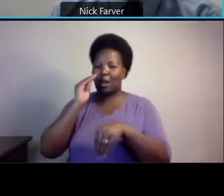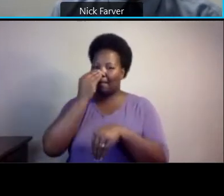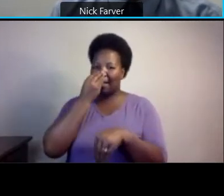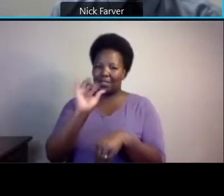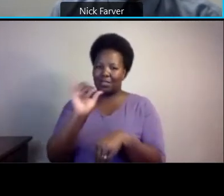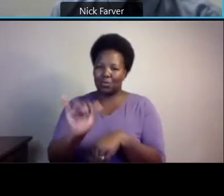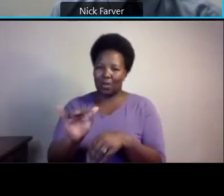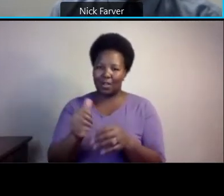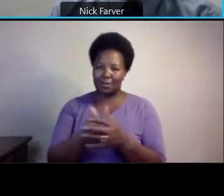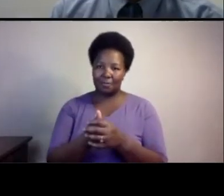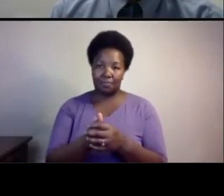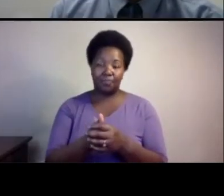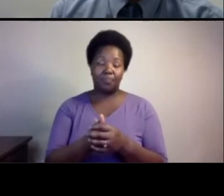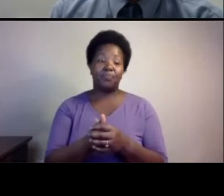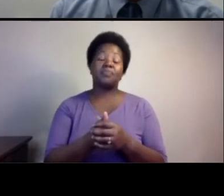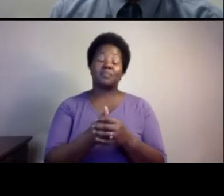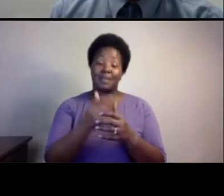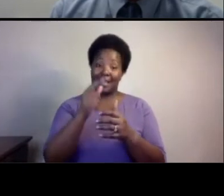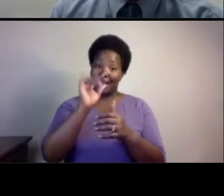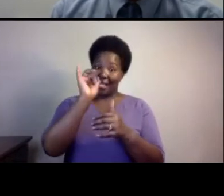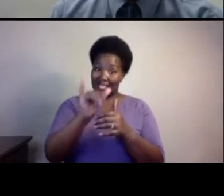and that includes native plants yes yeah yeah